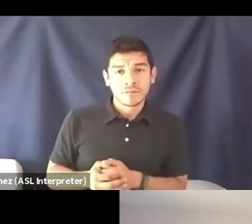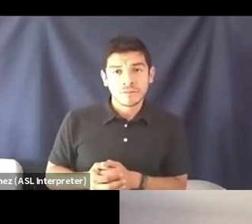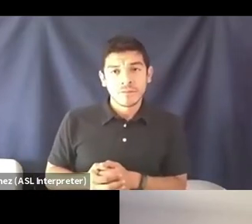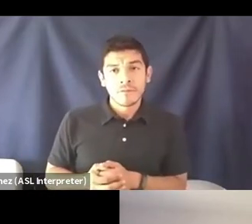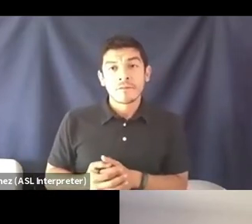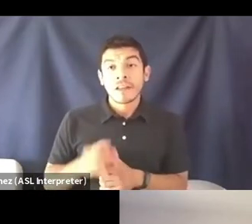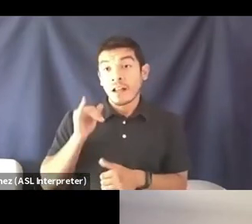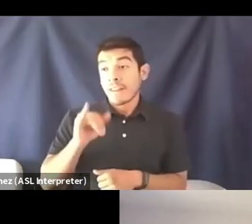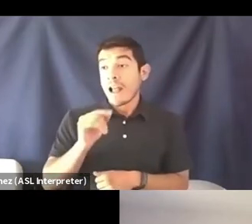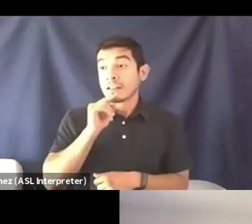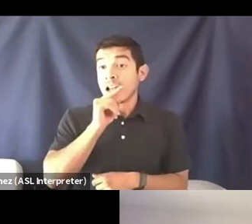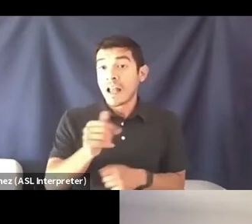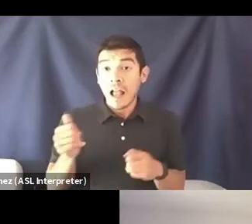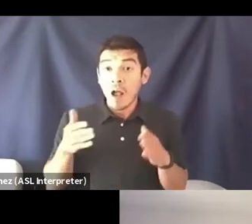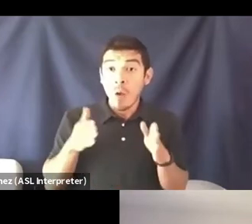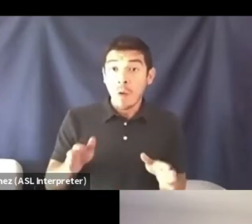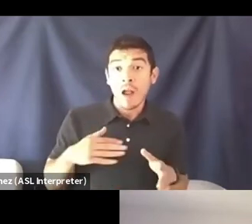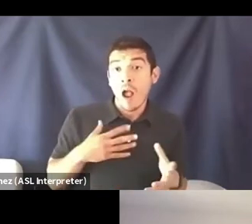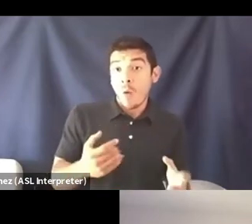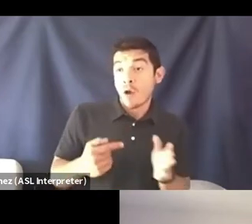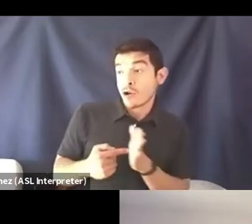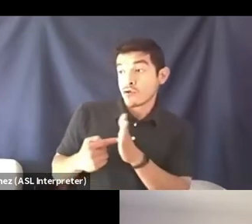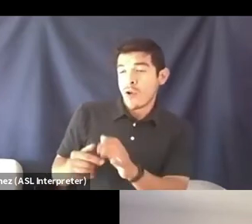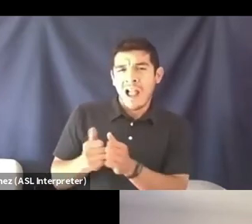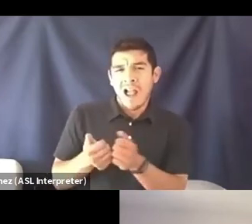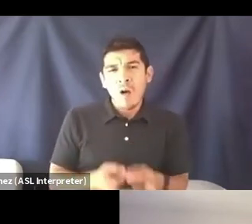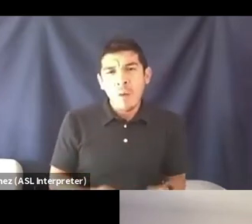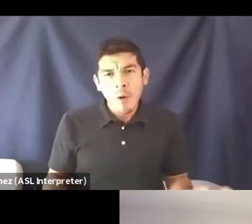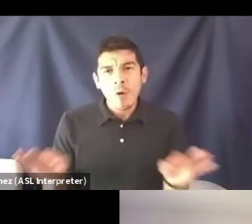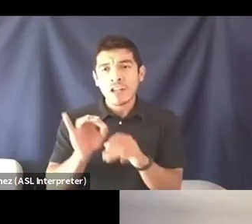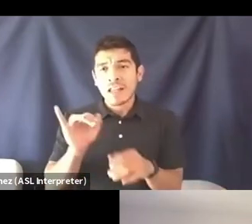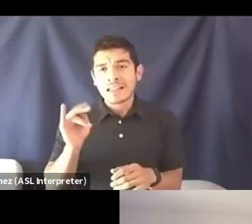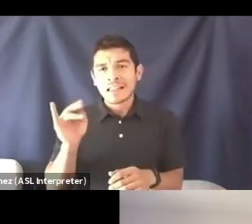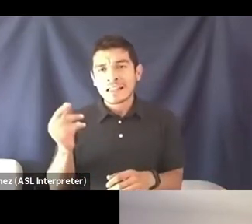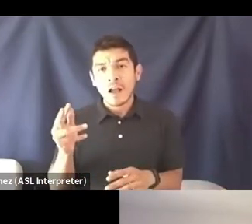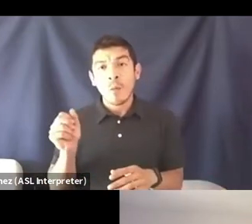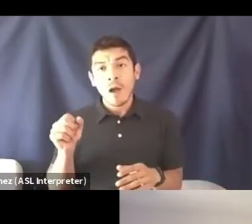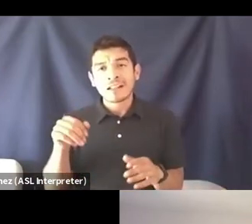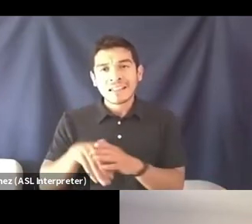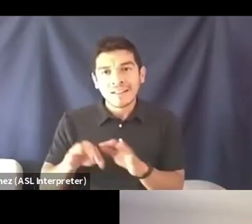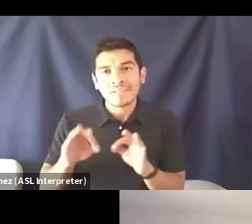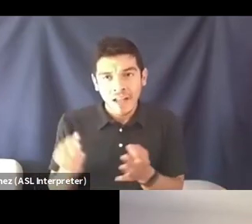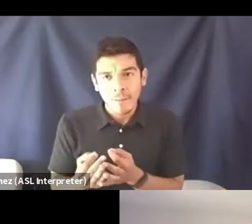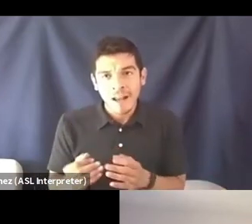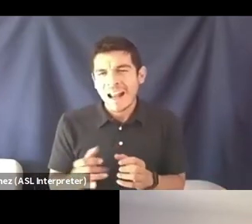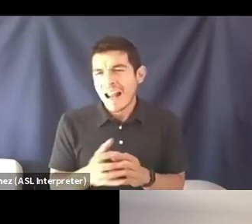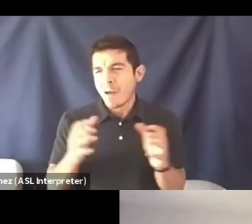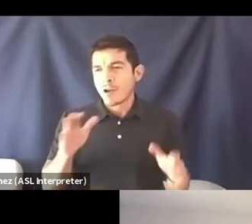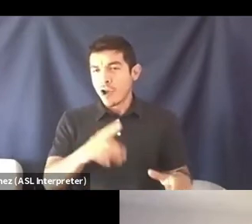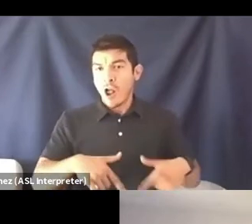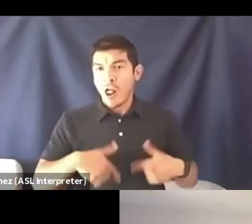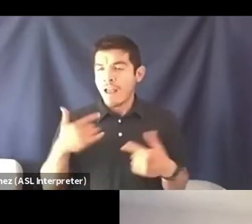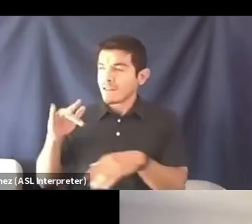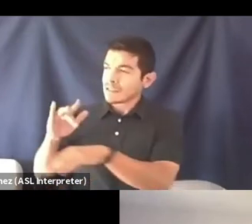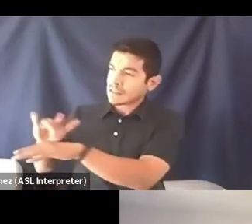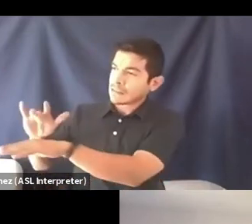That's actually a way we wanted to show that how important Yingying was to the family. And how much her life has touched on everyone else.